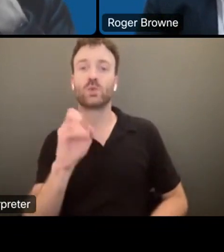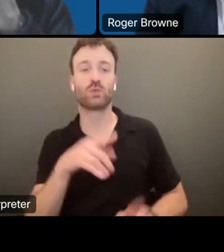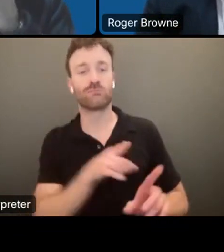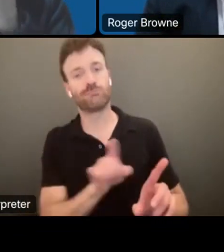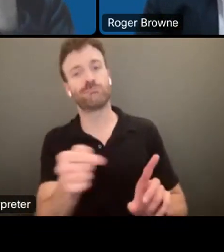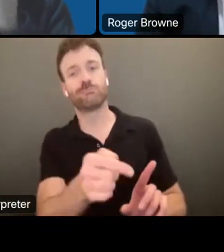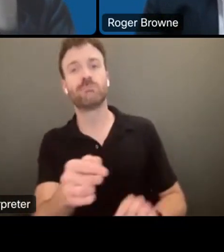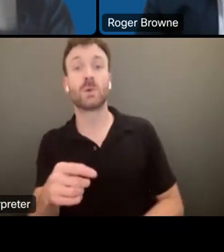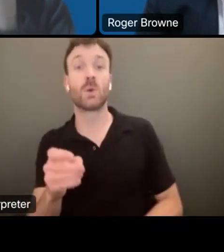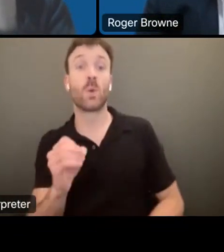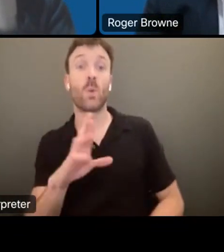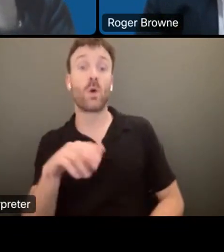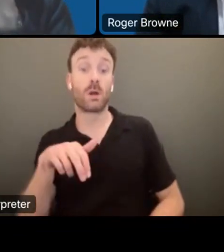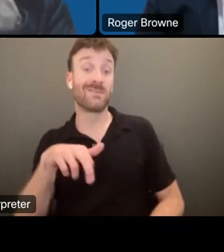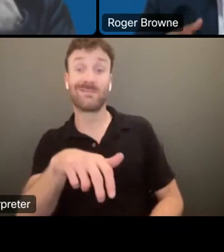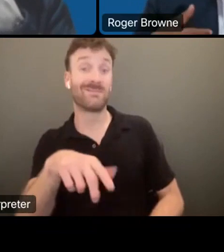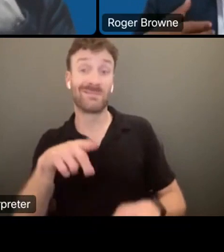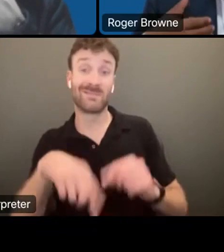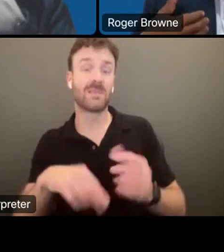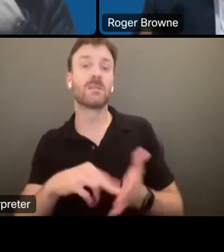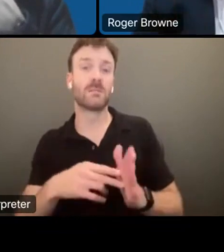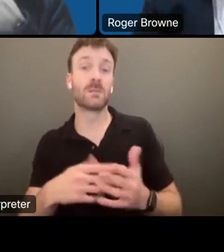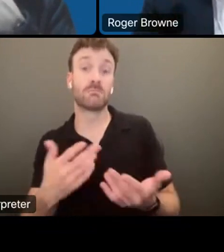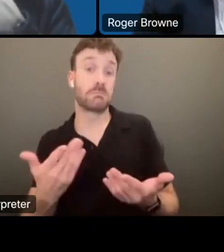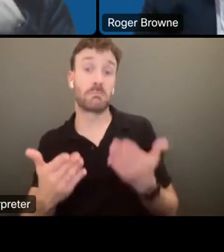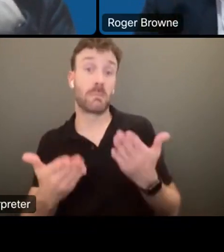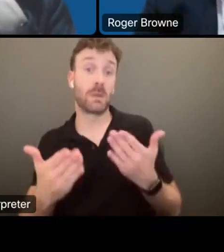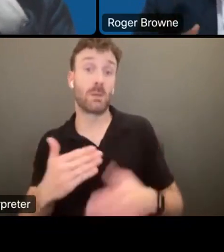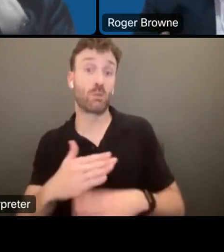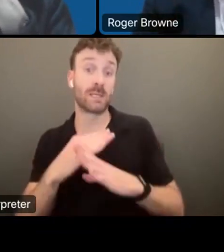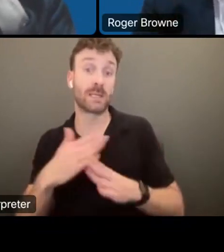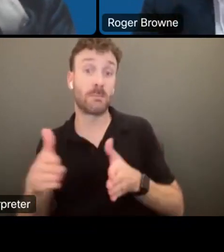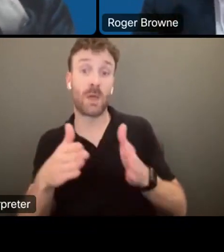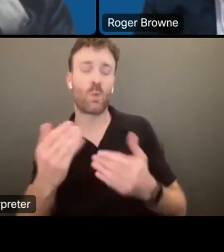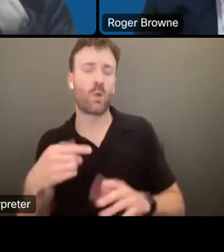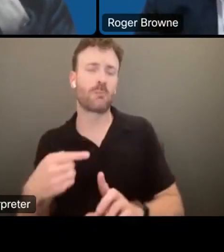pedestrian infrastructure whereby it's either a protected path or a detour or something